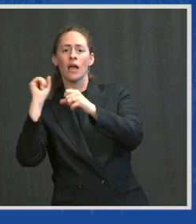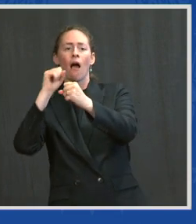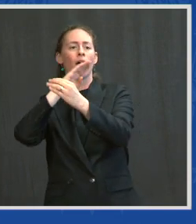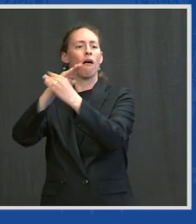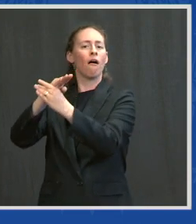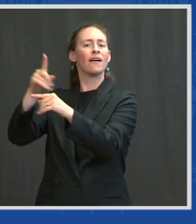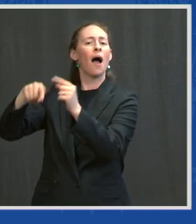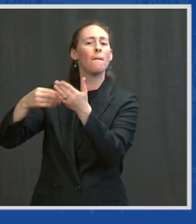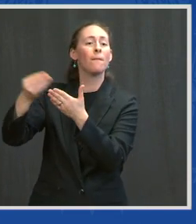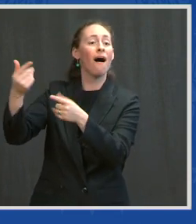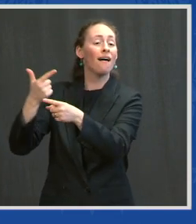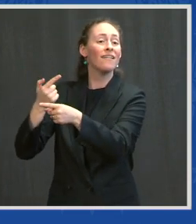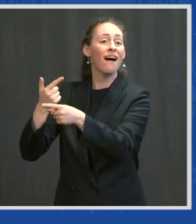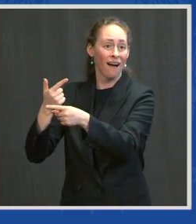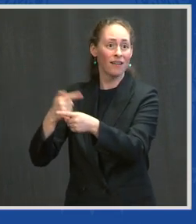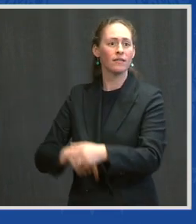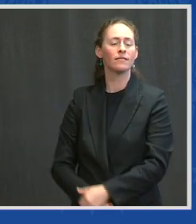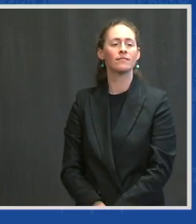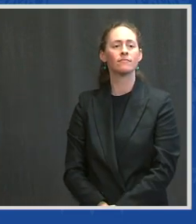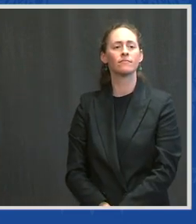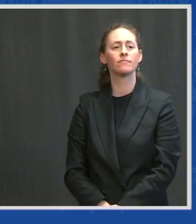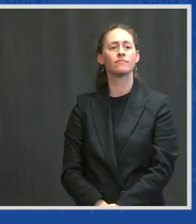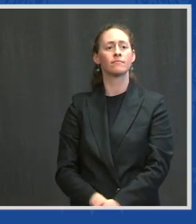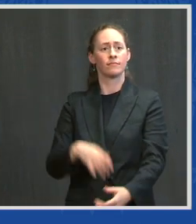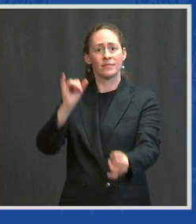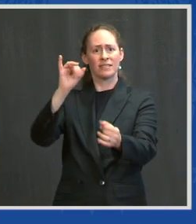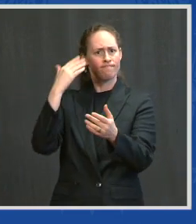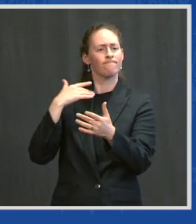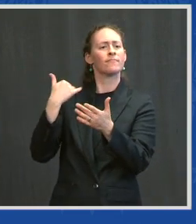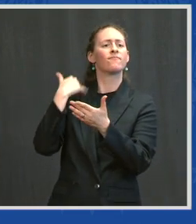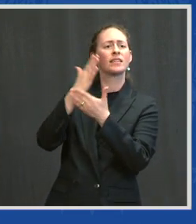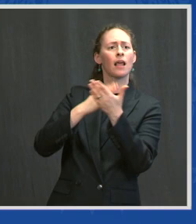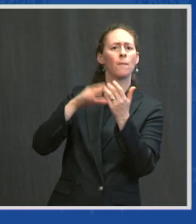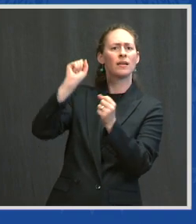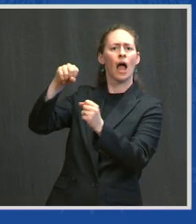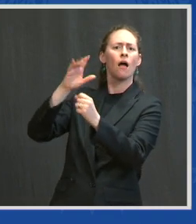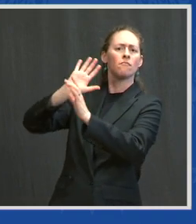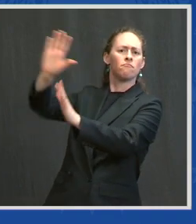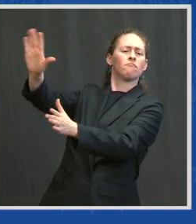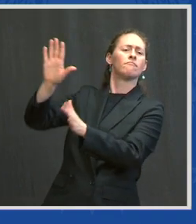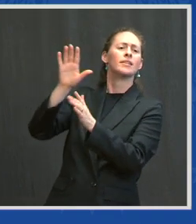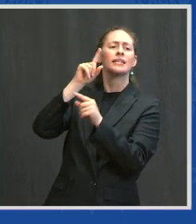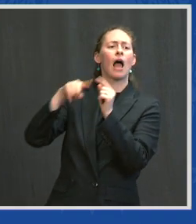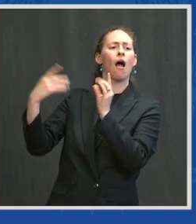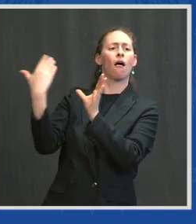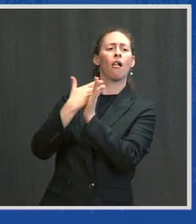you are stalking someone and you're told that has to stop -- you can't own a weapon."